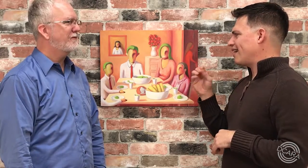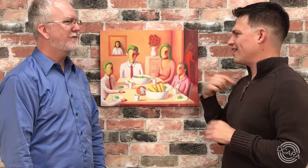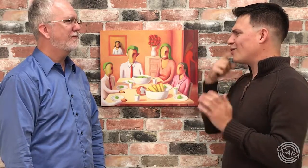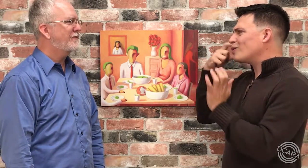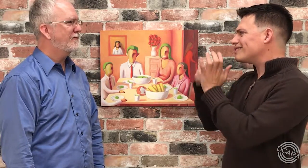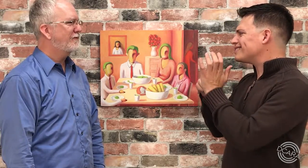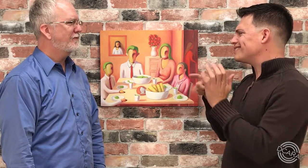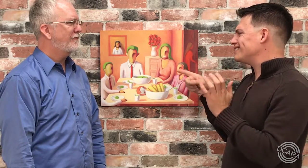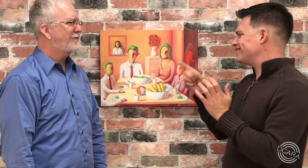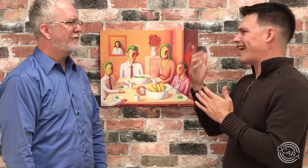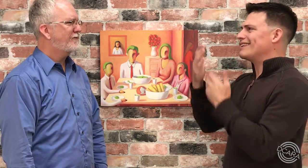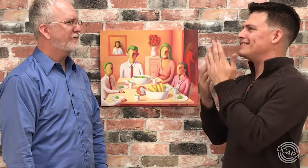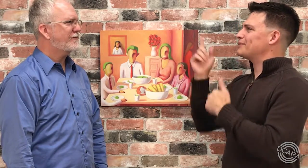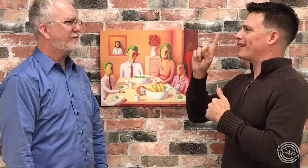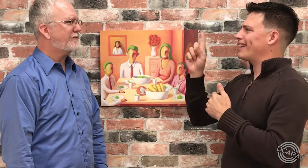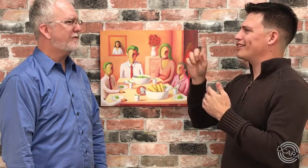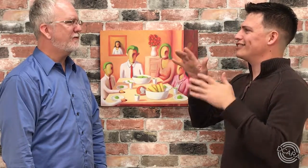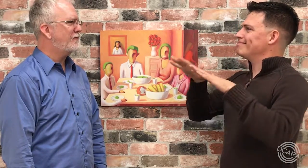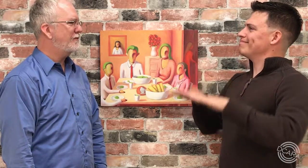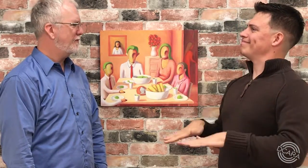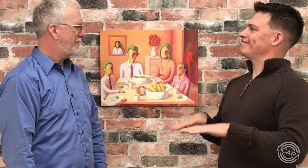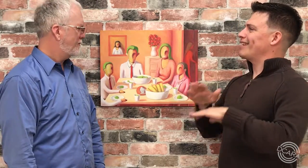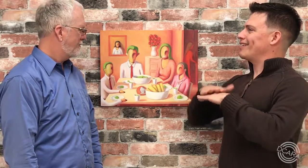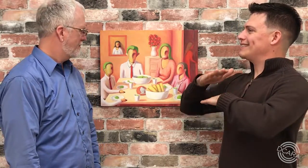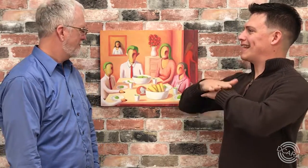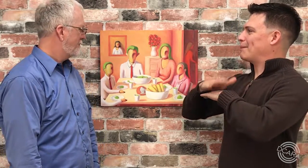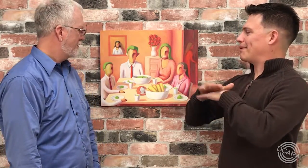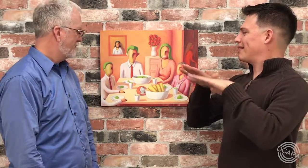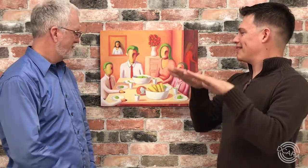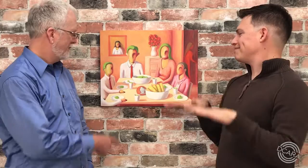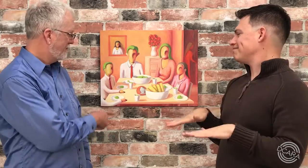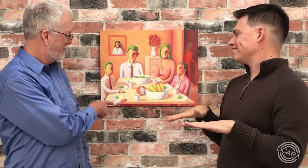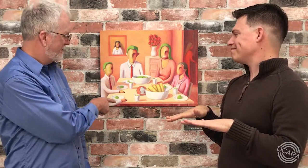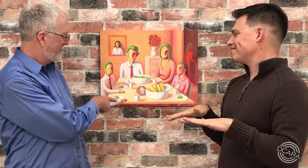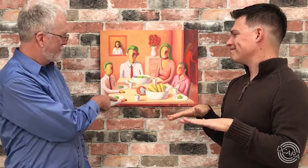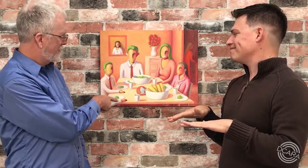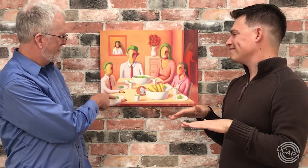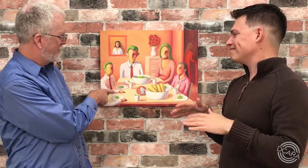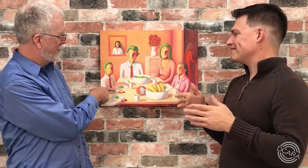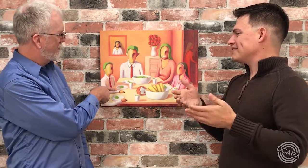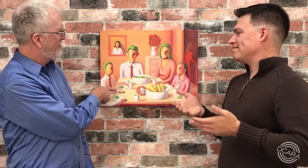And I notice the hands are where? On the table.